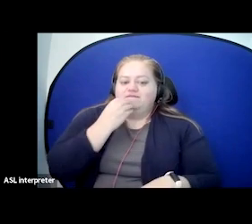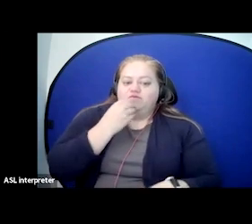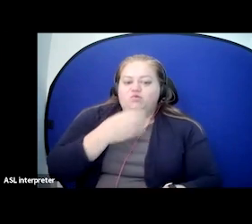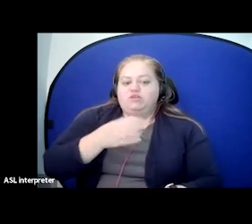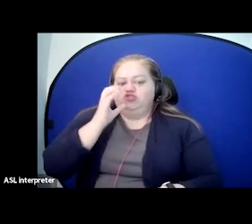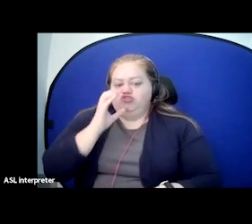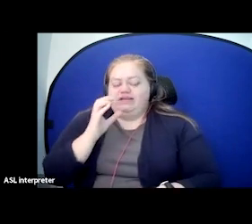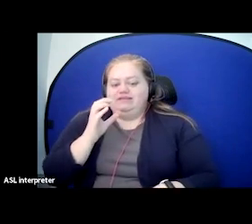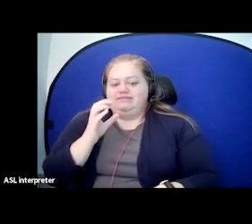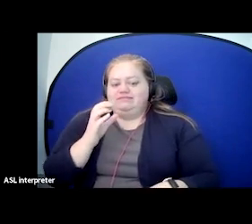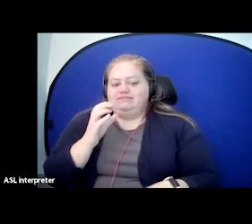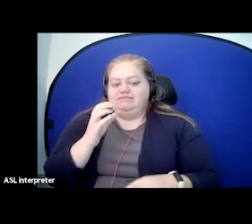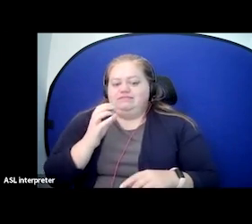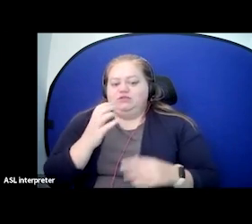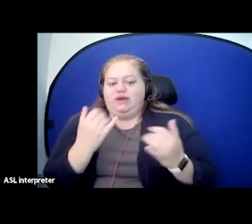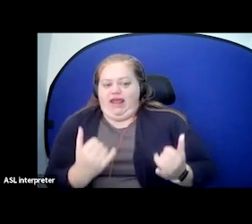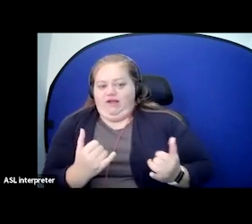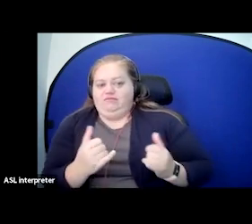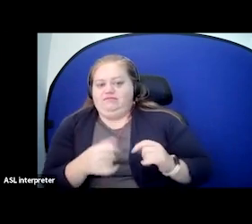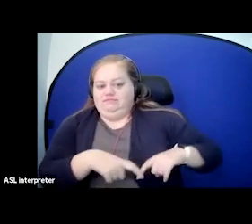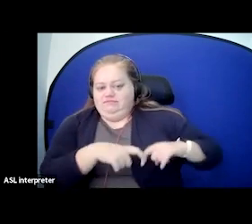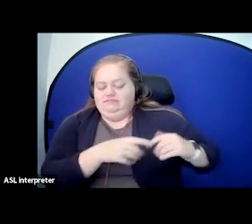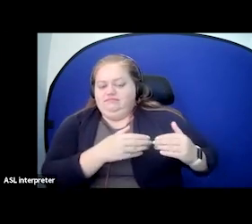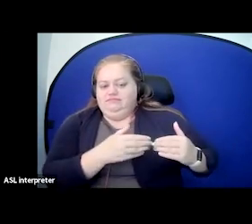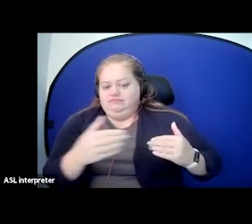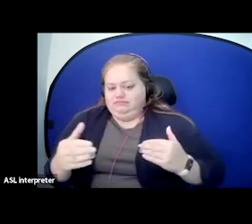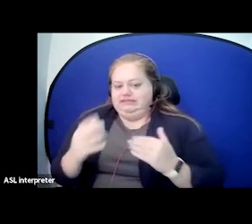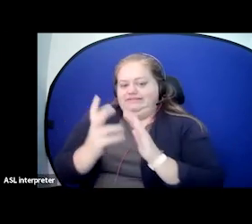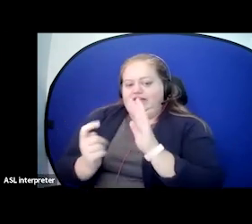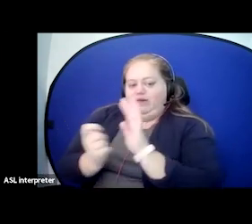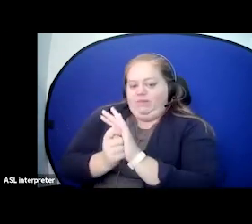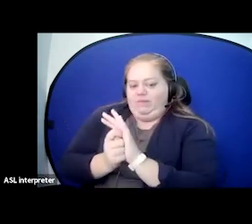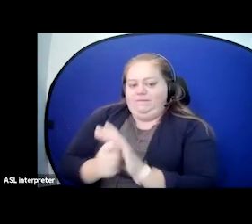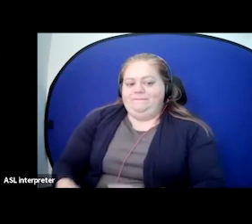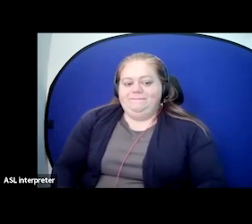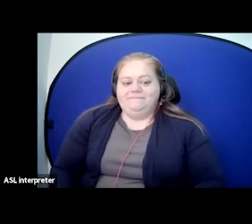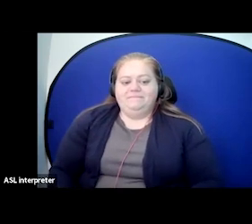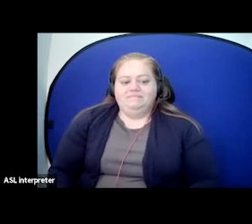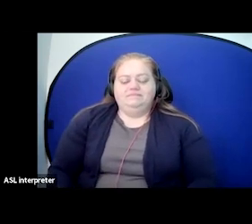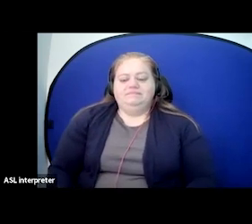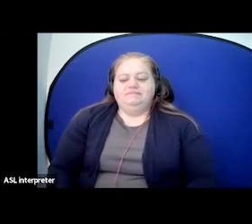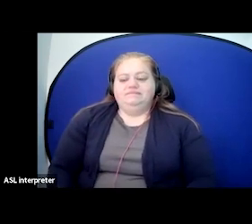And now I'm going to continue playing the video. [VIDEO PLAYBACK]